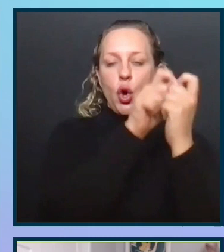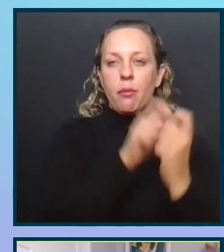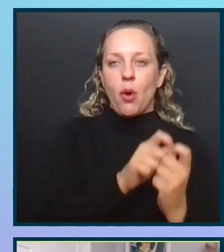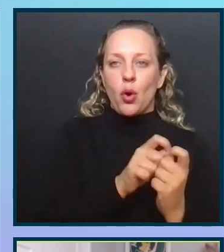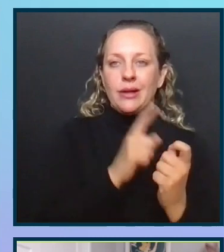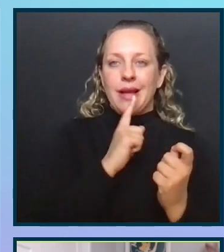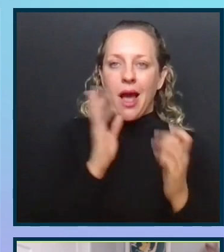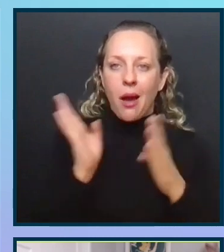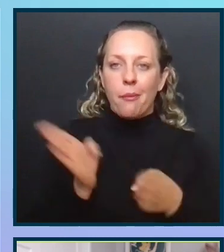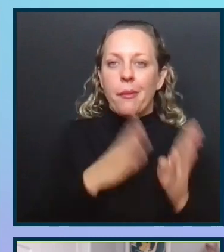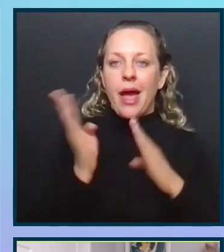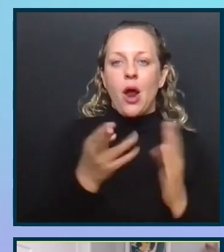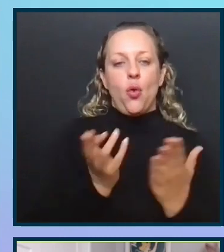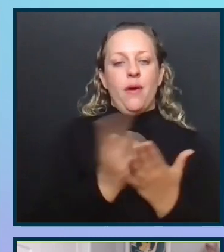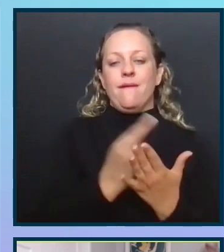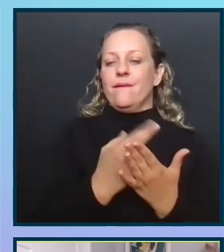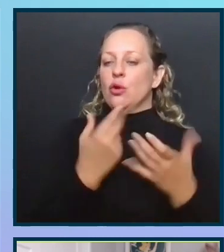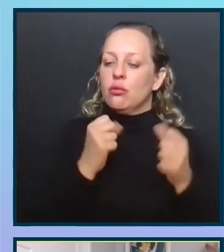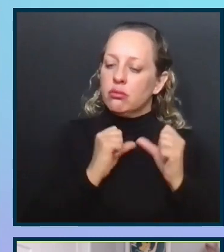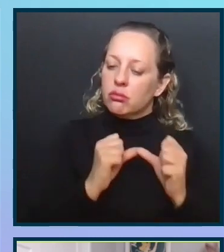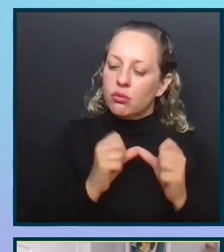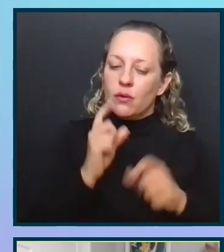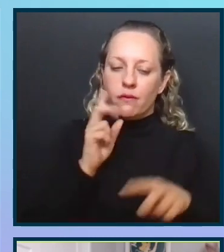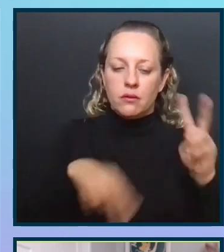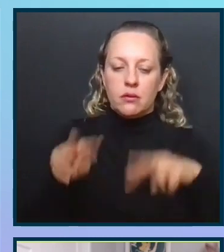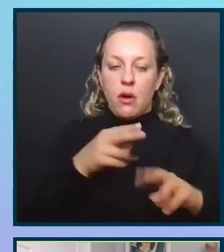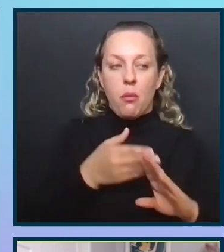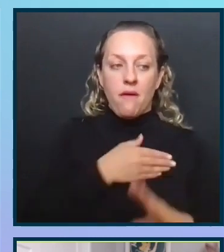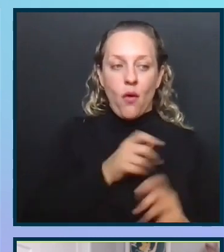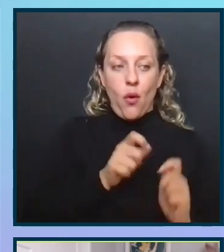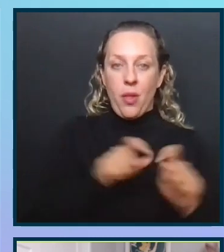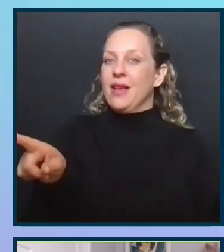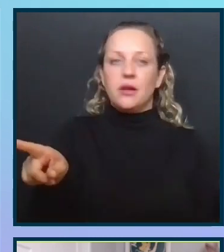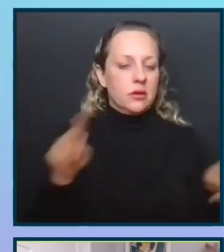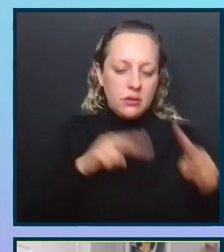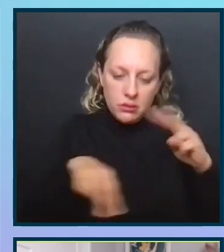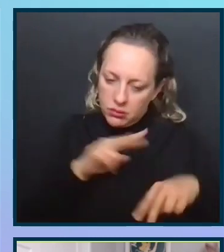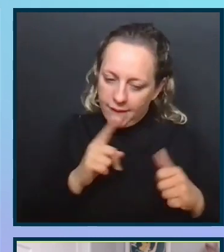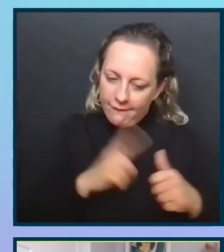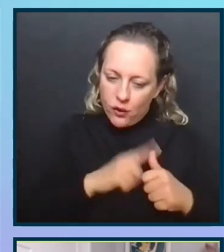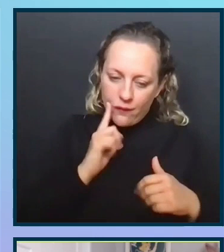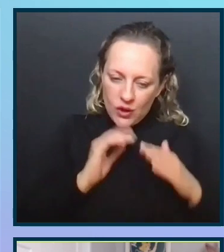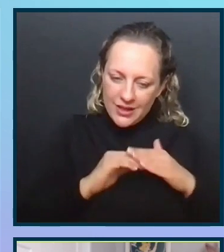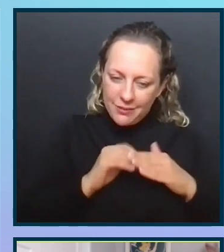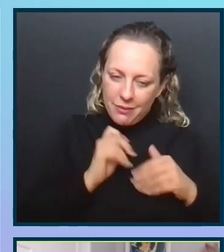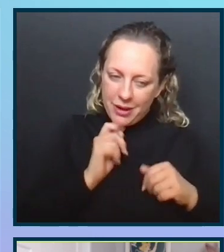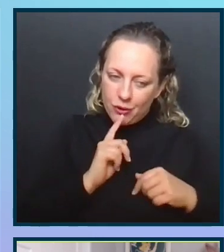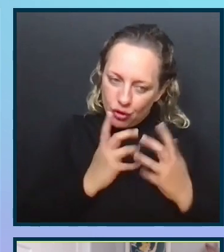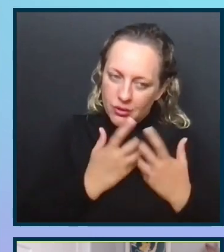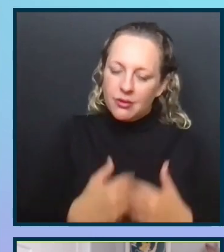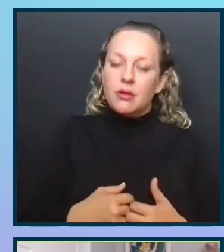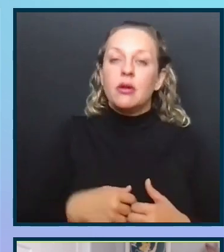for accessibility considerations before release. Accessibility designers should be involved